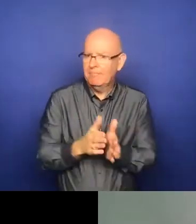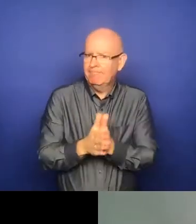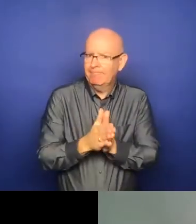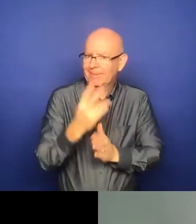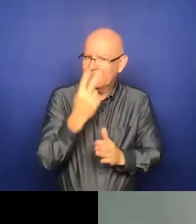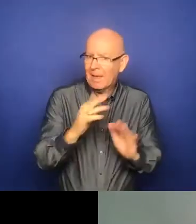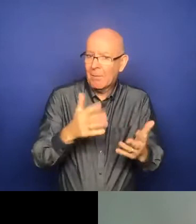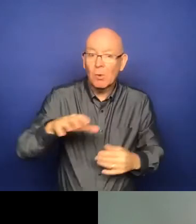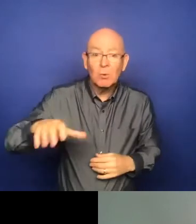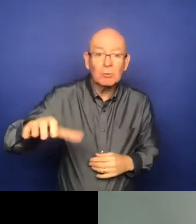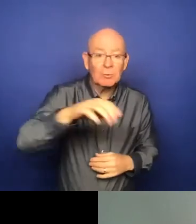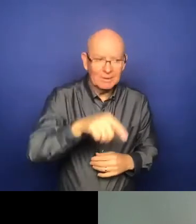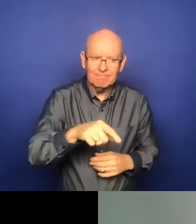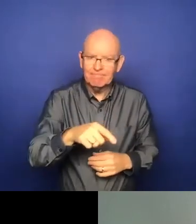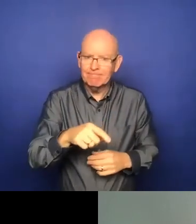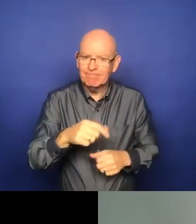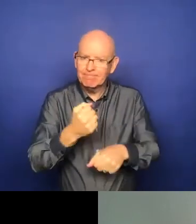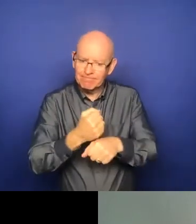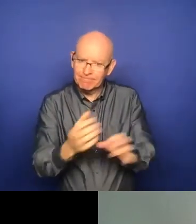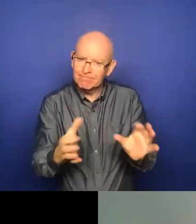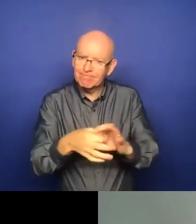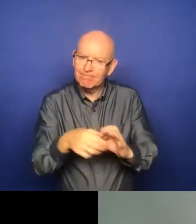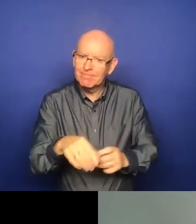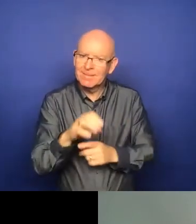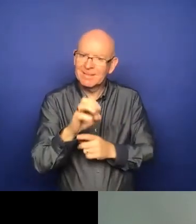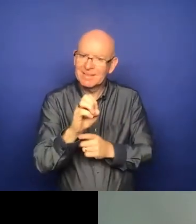. Jose Viera is the Chief Executive Officer of the World Blind Union